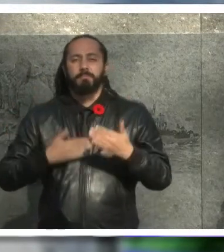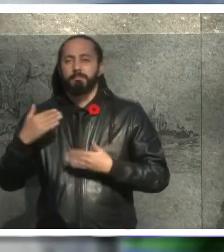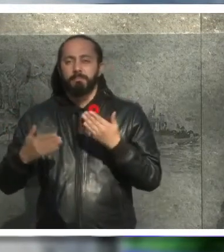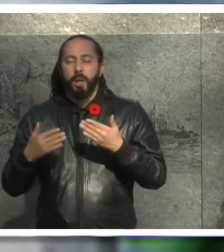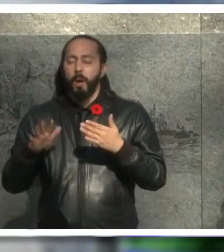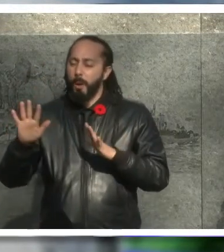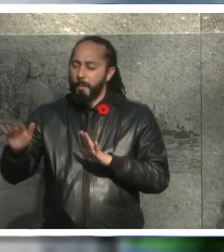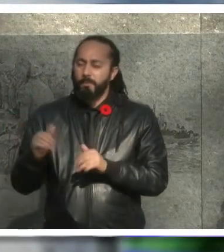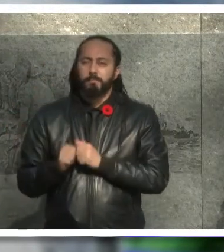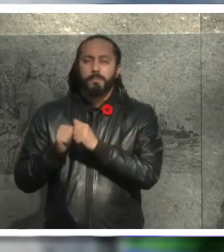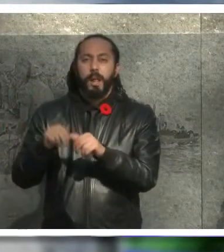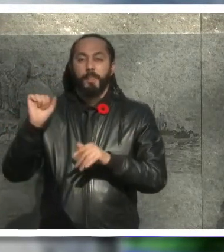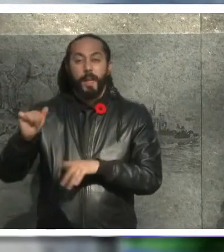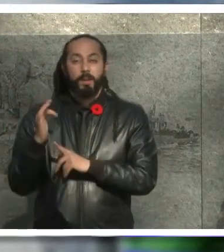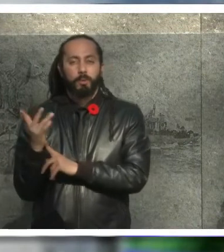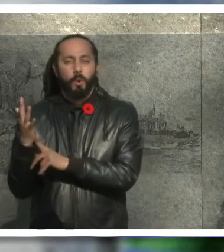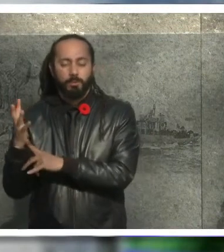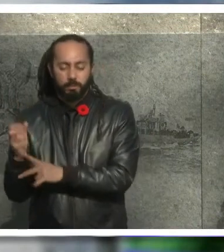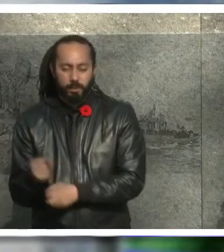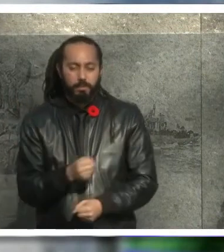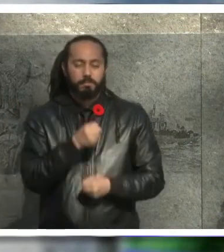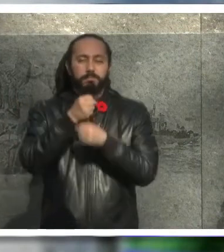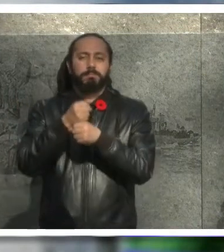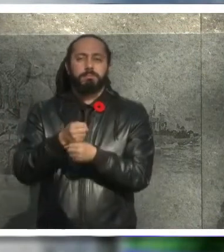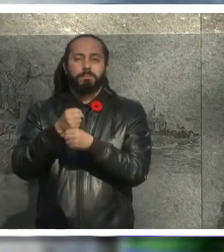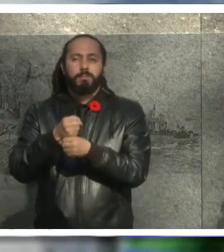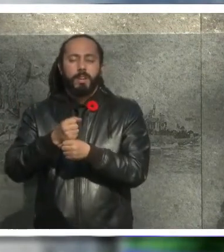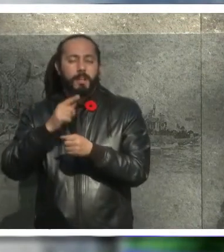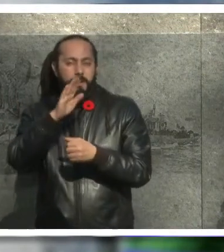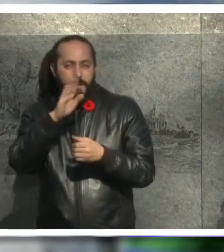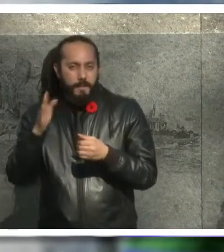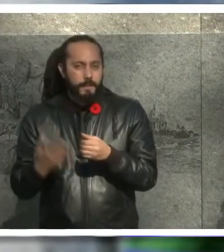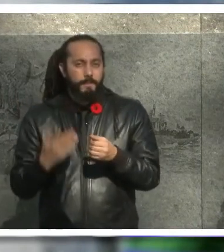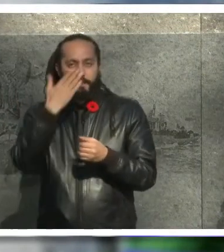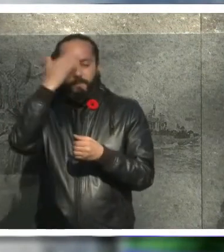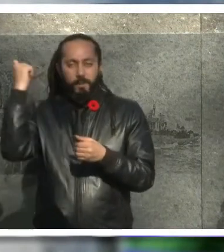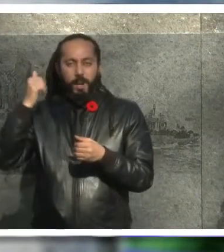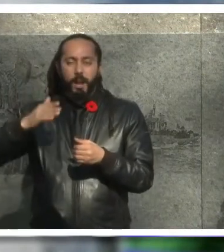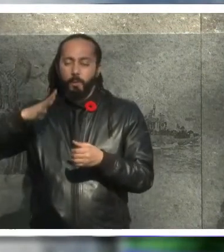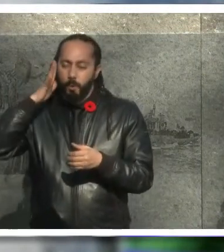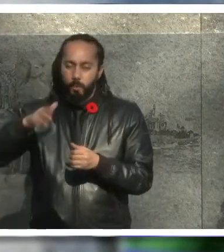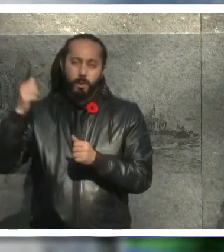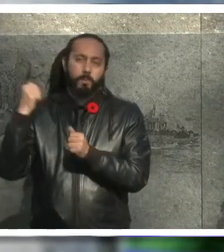and never forget we will remember them.